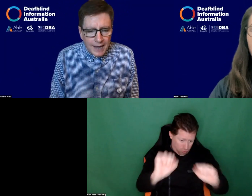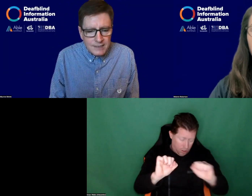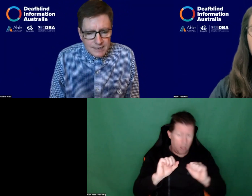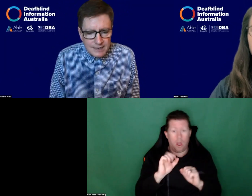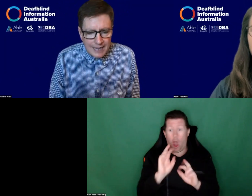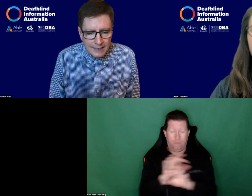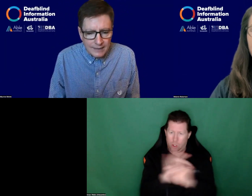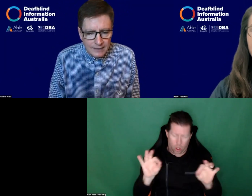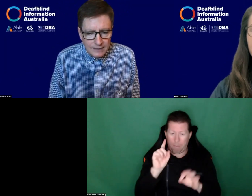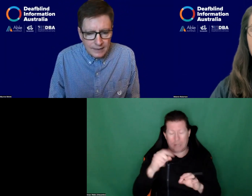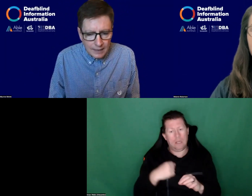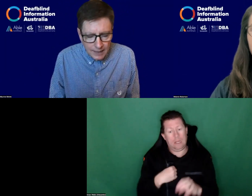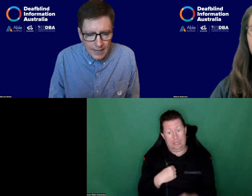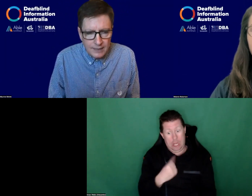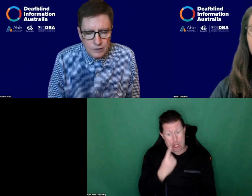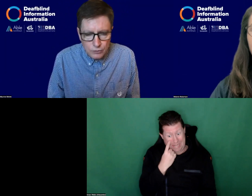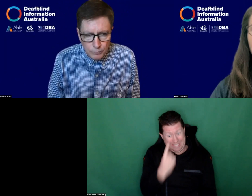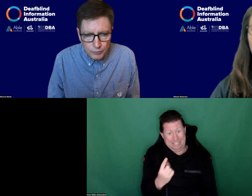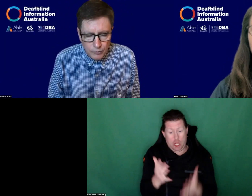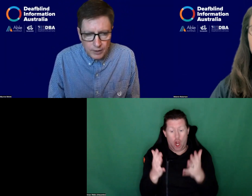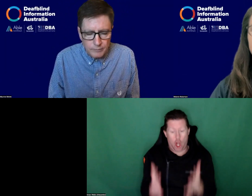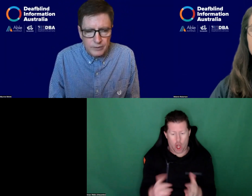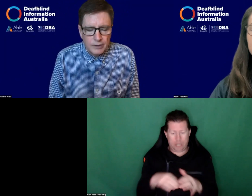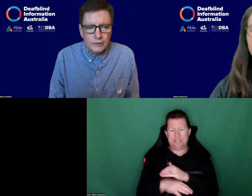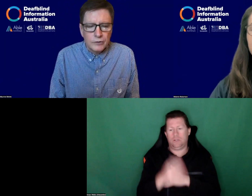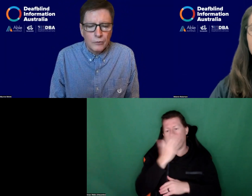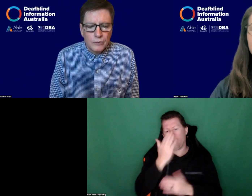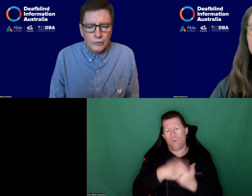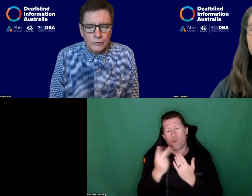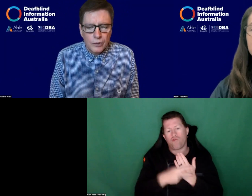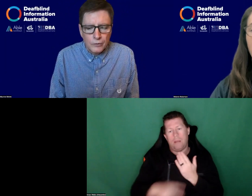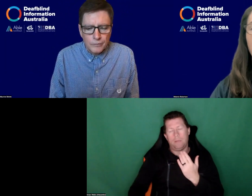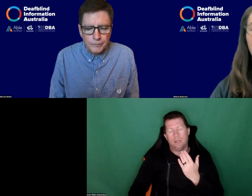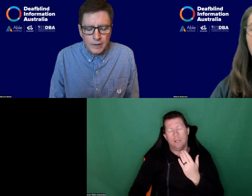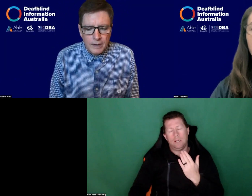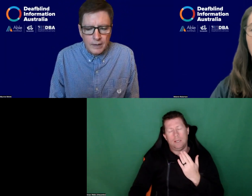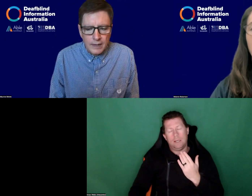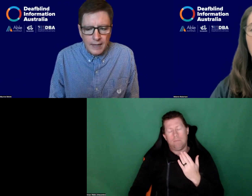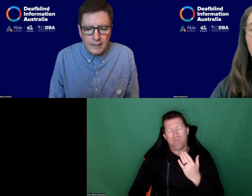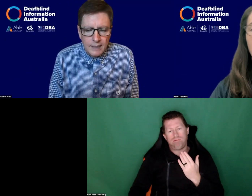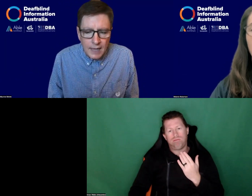I see that a lot in school programs.